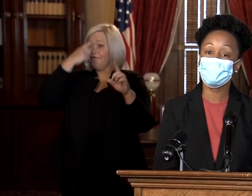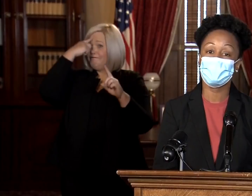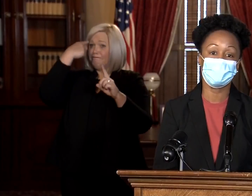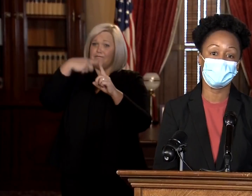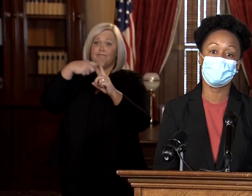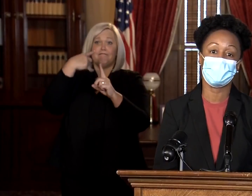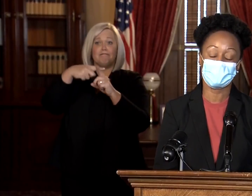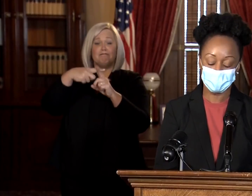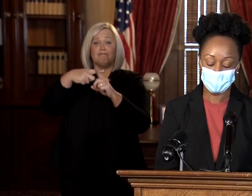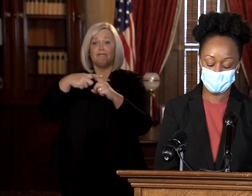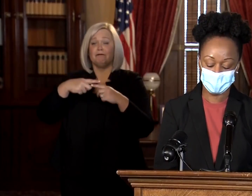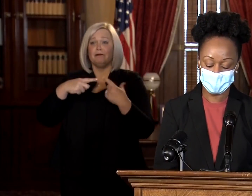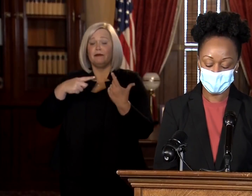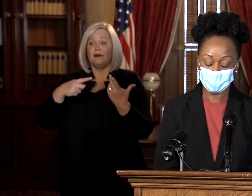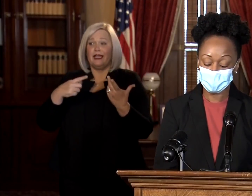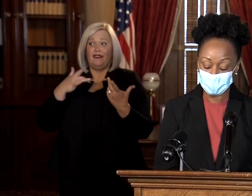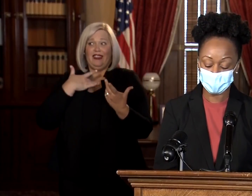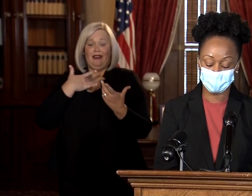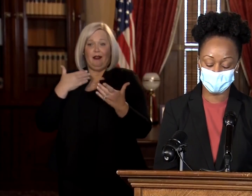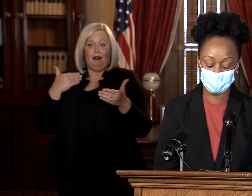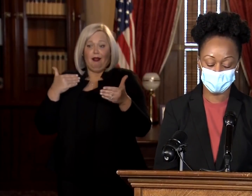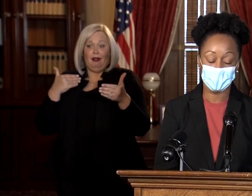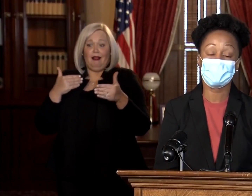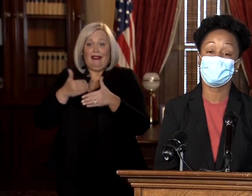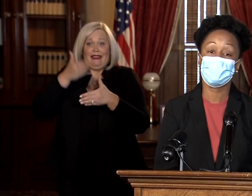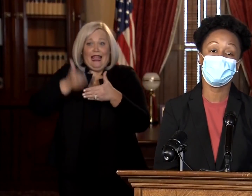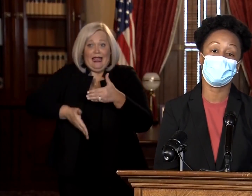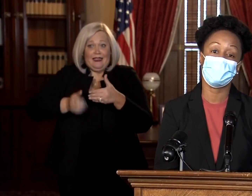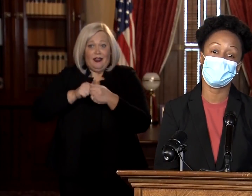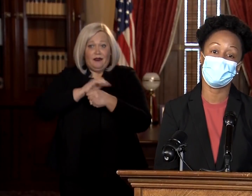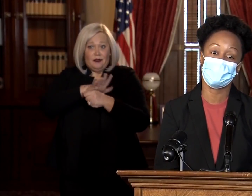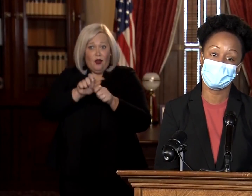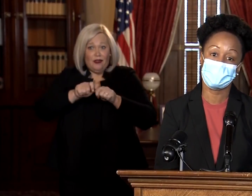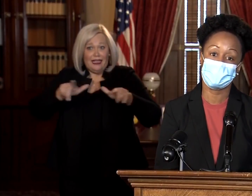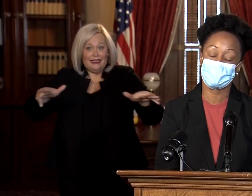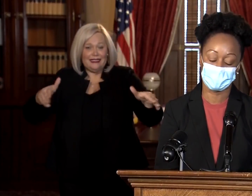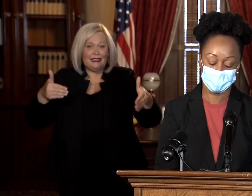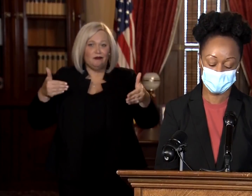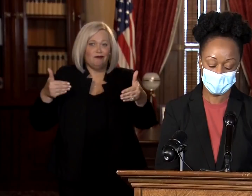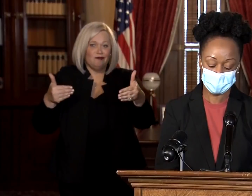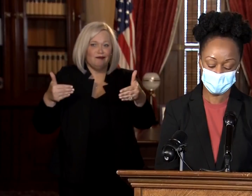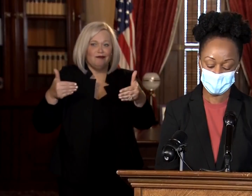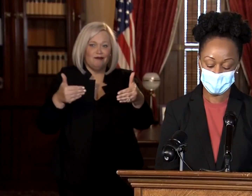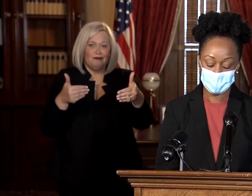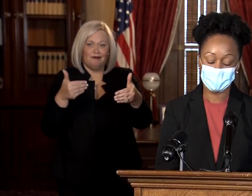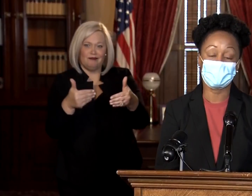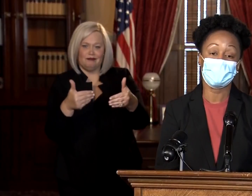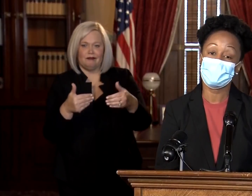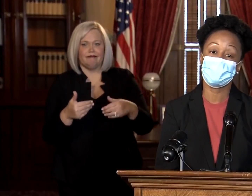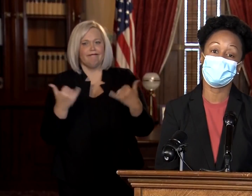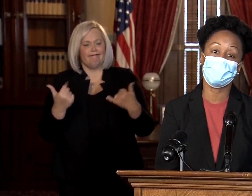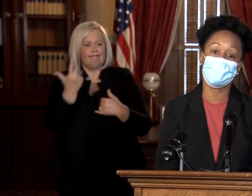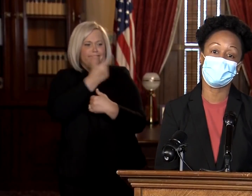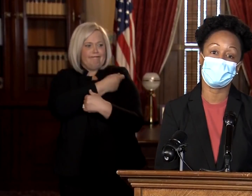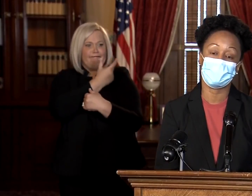time of year. So overall, I’m optimistic. So overall, I’m optimistic. The end of this pandemic is The end of this pandemic is near. near. Vaccines are being distributed